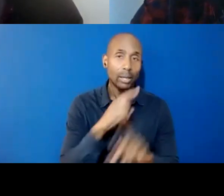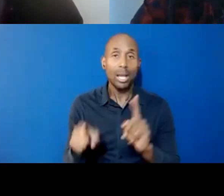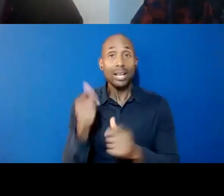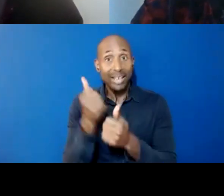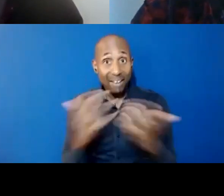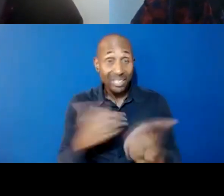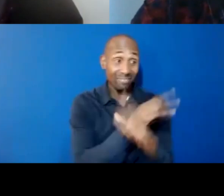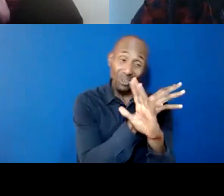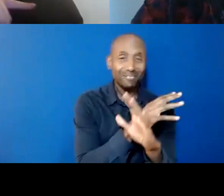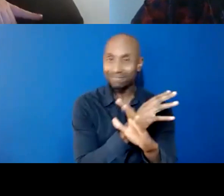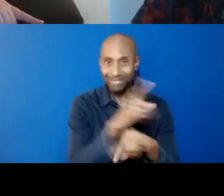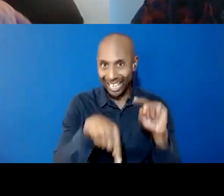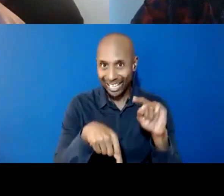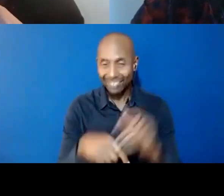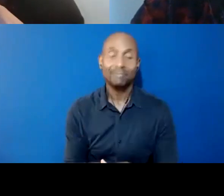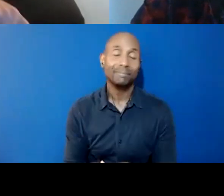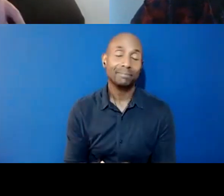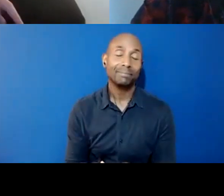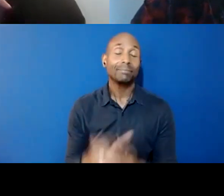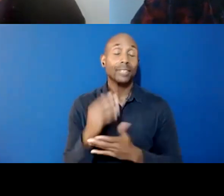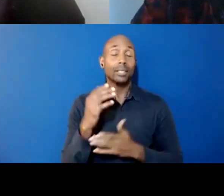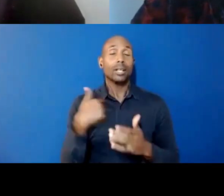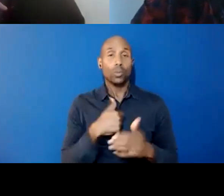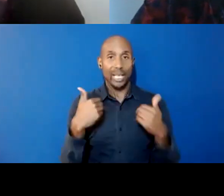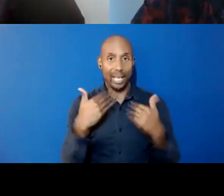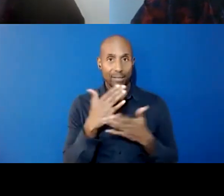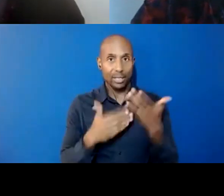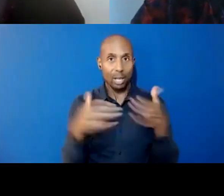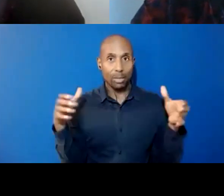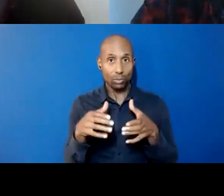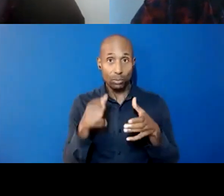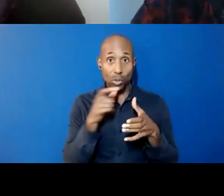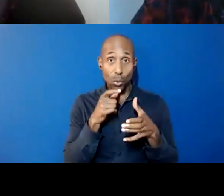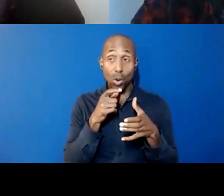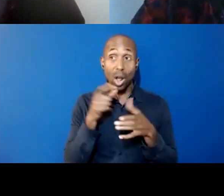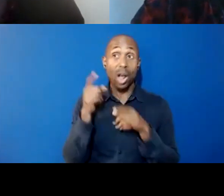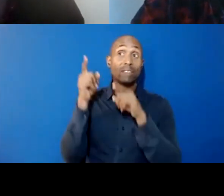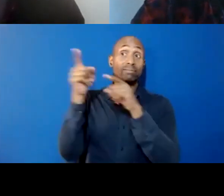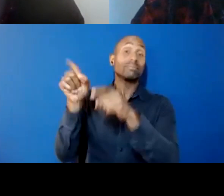Some groups I have that are currently abroad and this was the first time we sent students